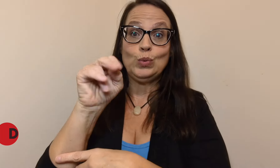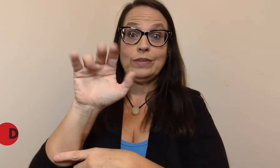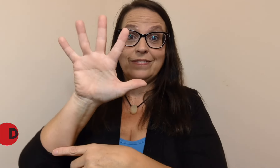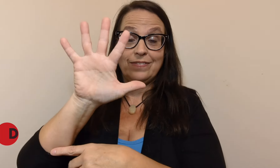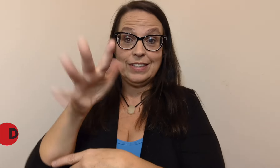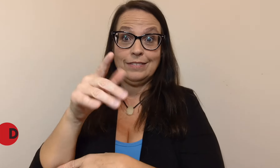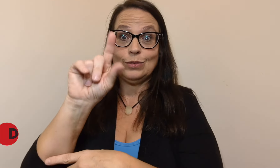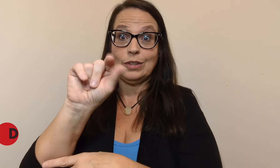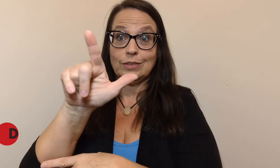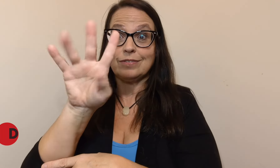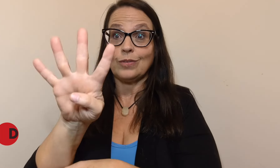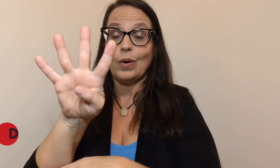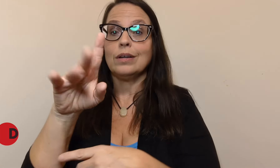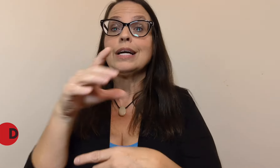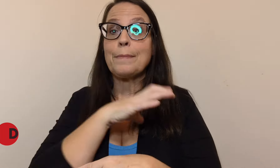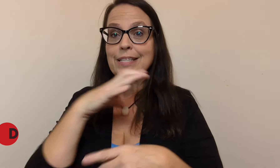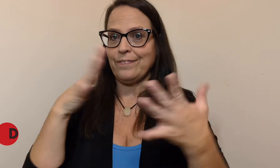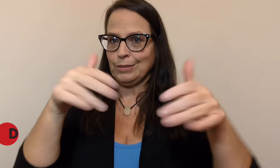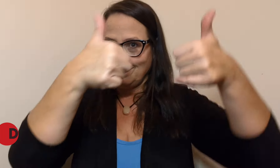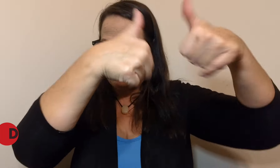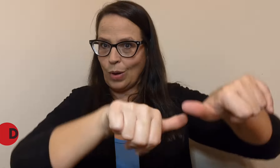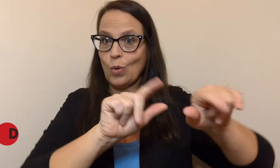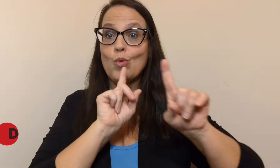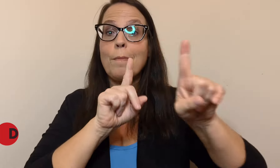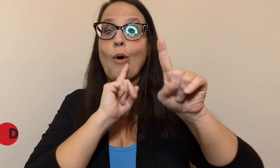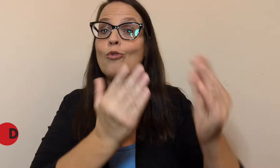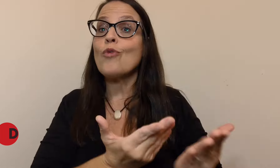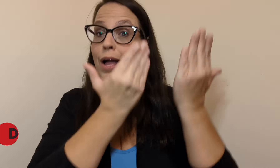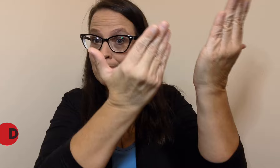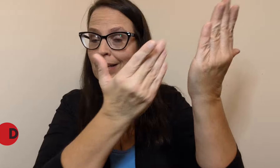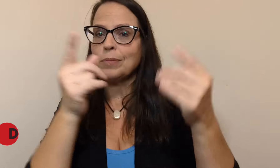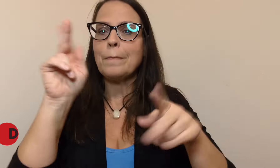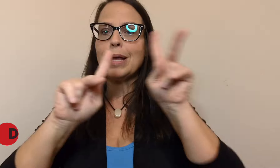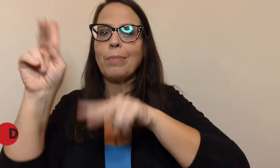On June 5, 2024, the committee posted its report and recommendations